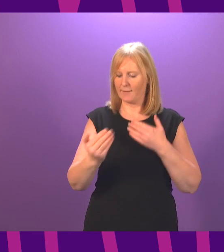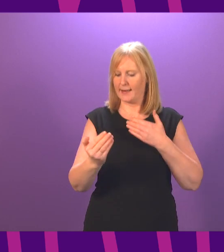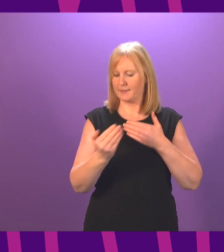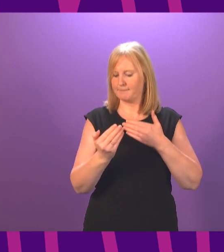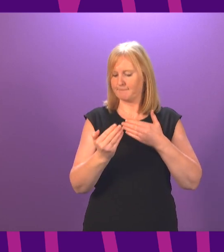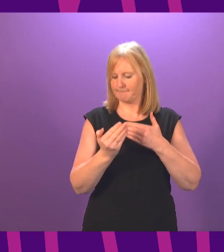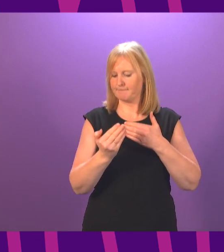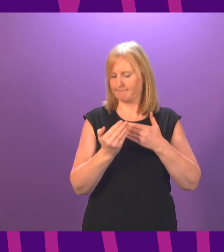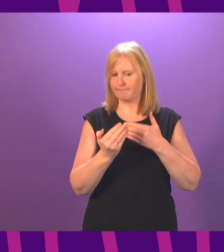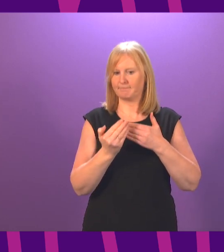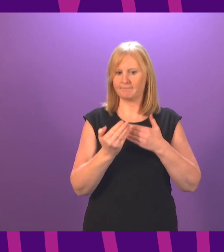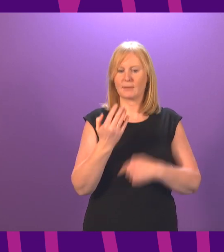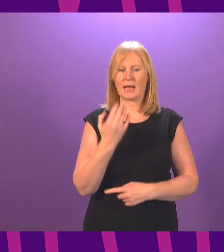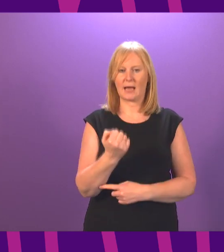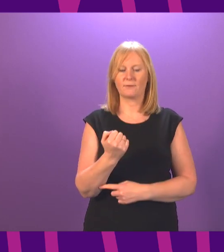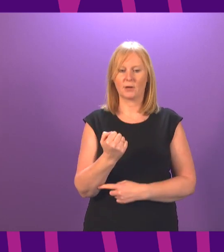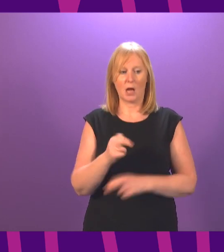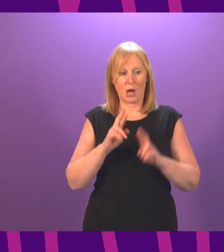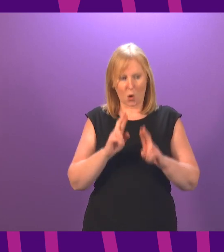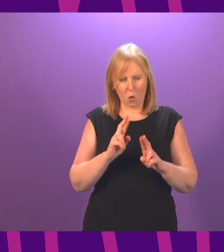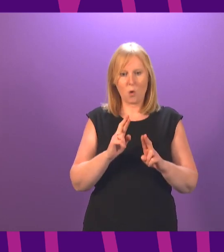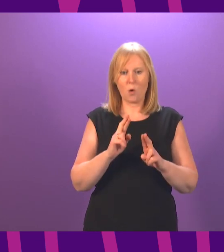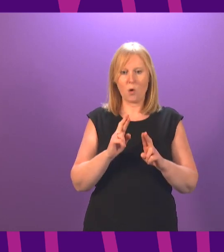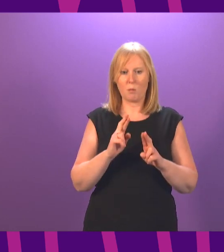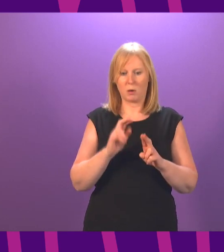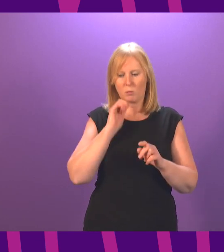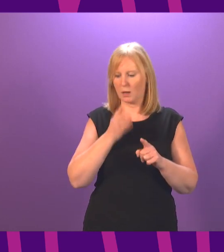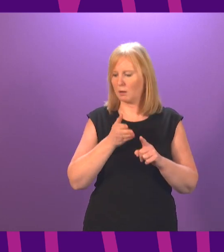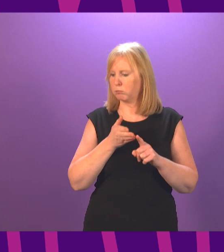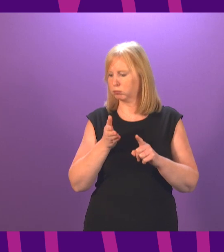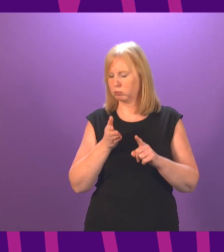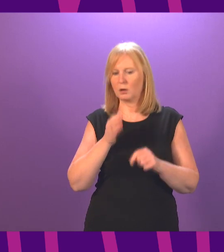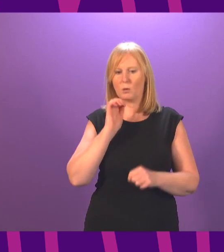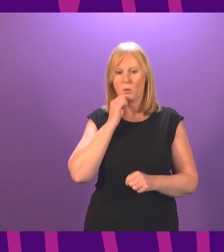edge, and I still hope that we can avert the reality of going off it. We have seen some